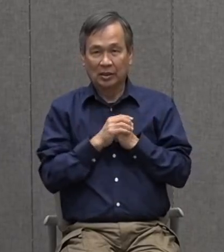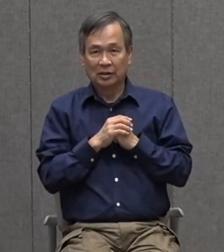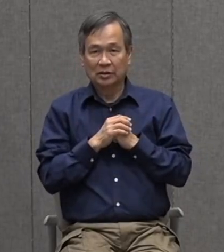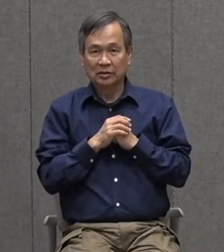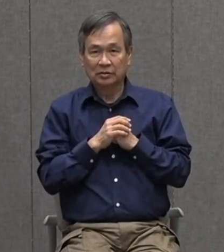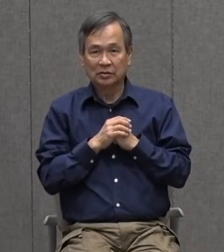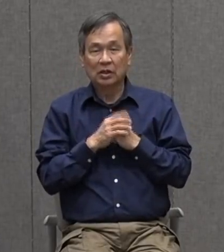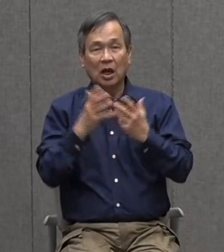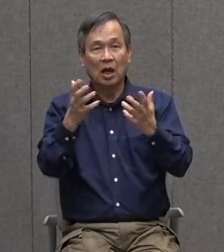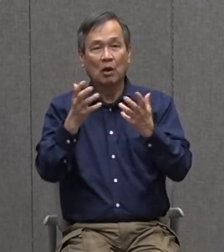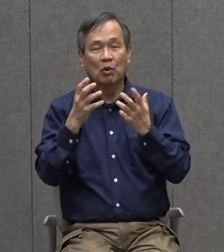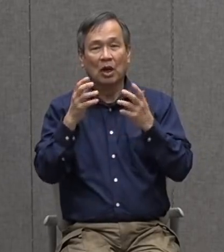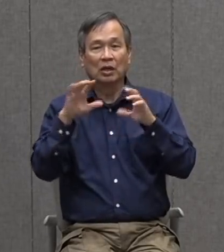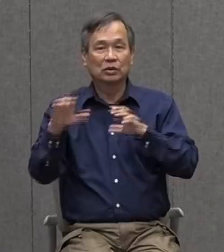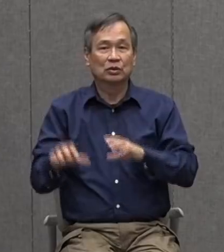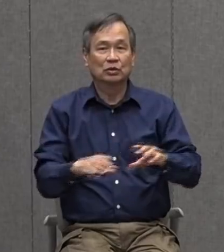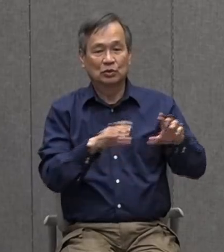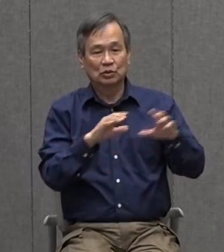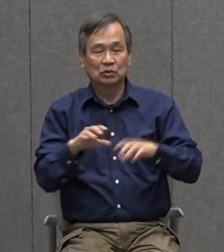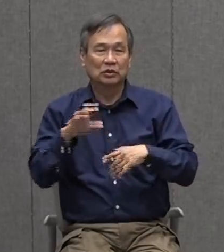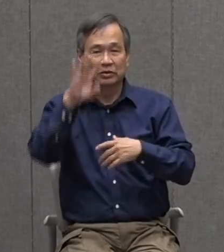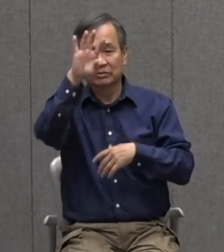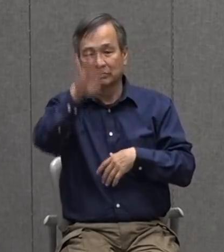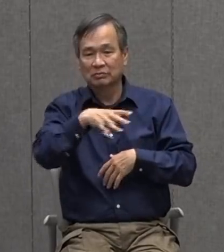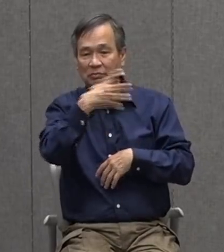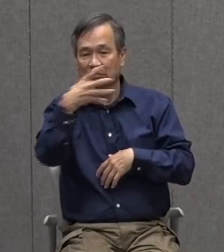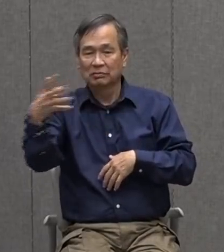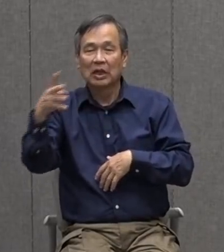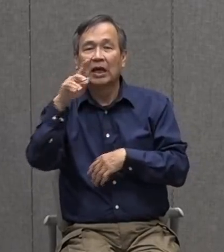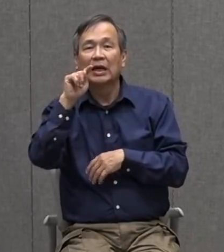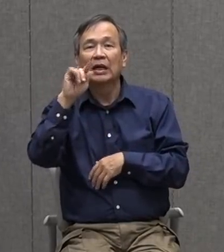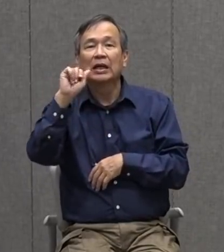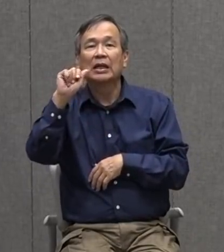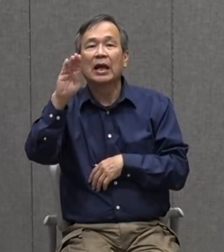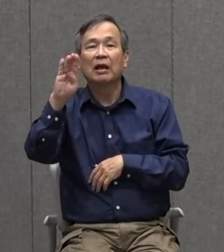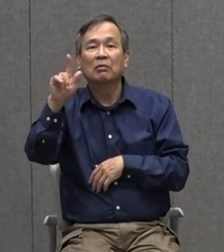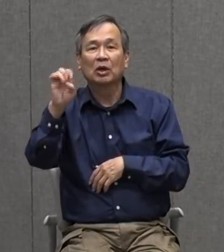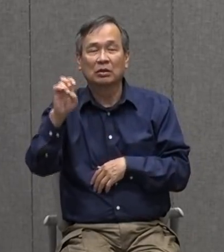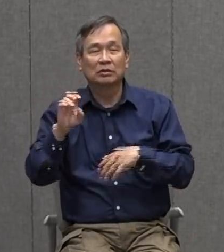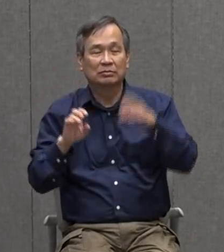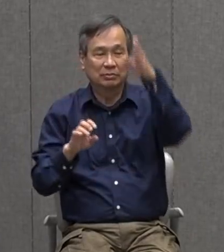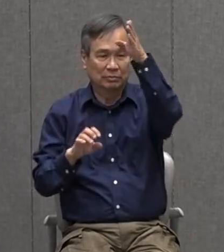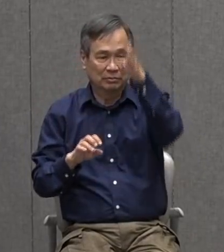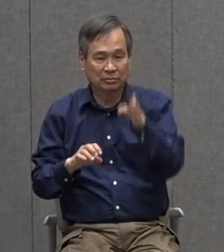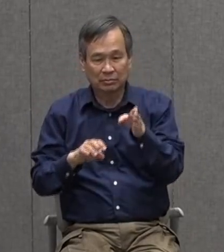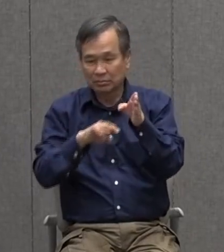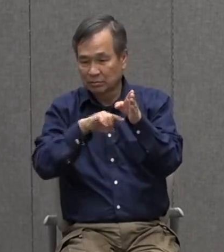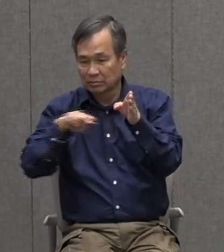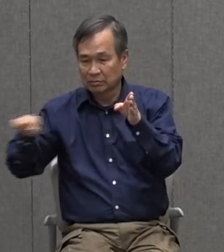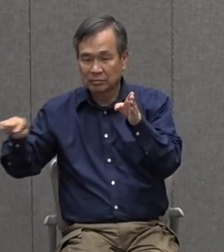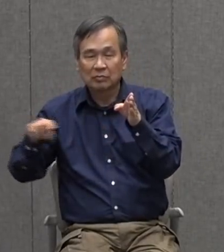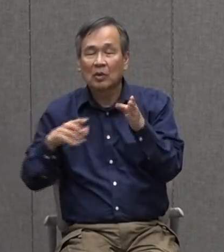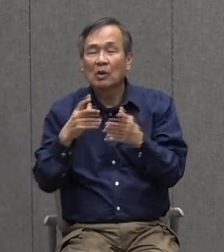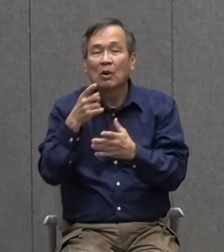I would like to do it in a table. If we did it in a table, what should we include in that information?